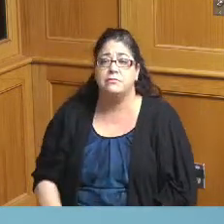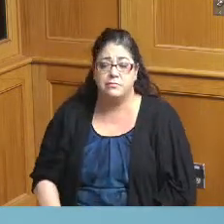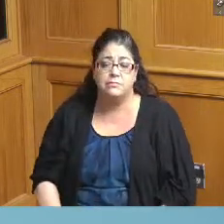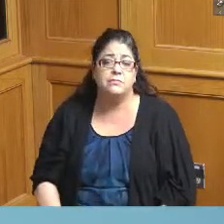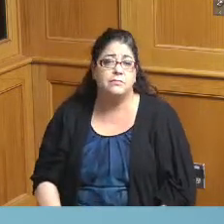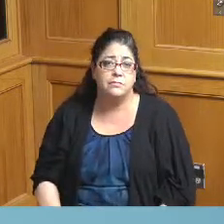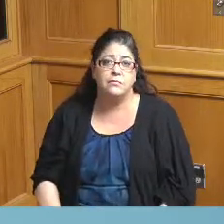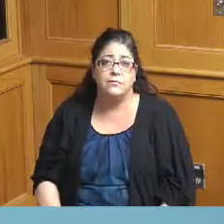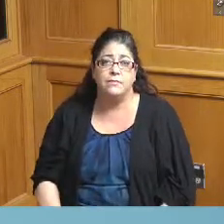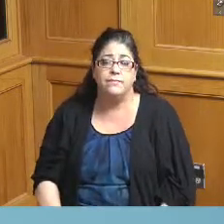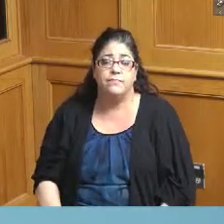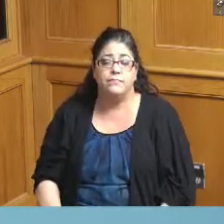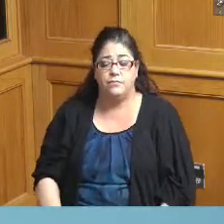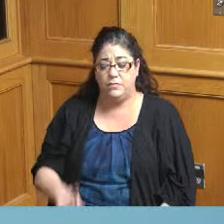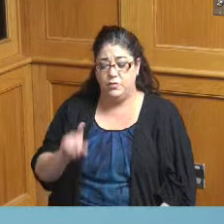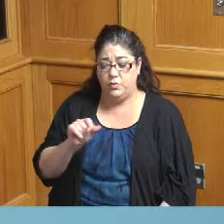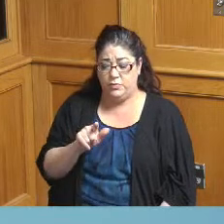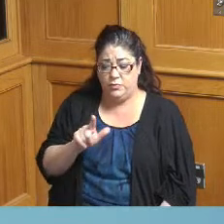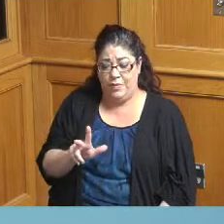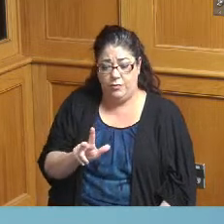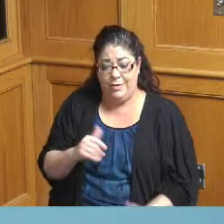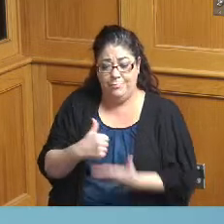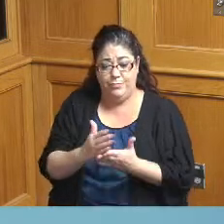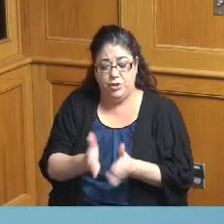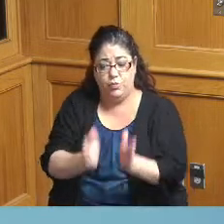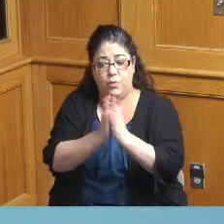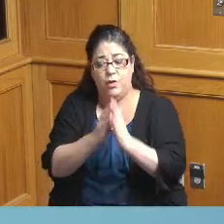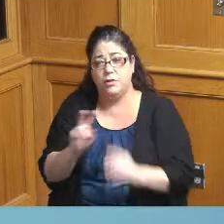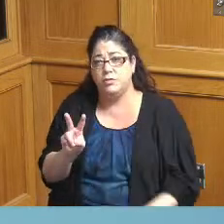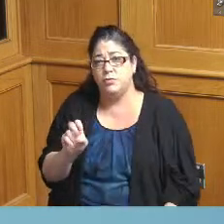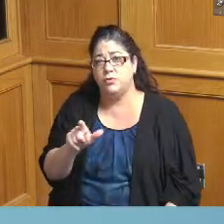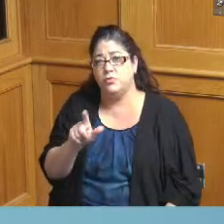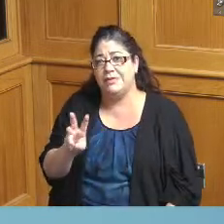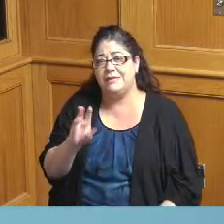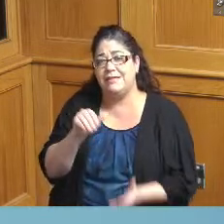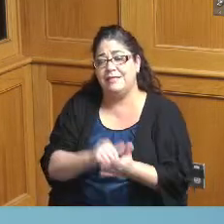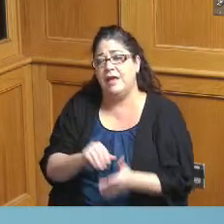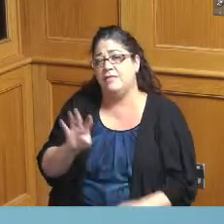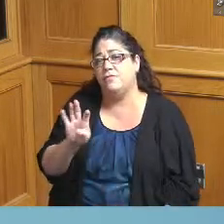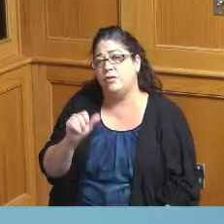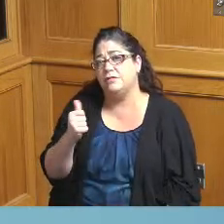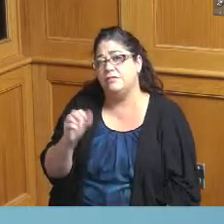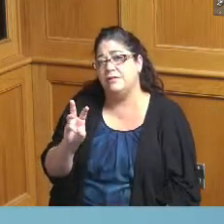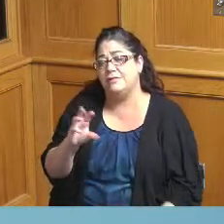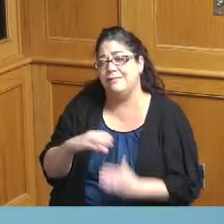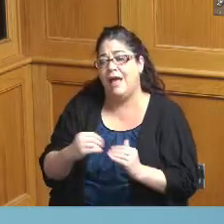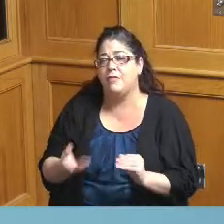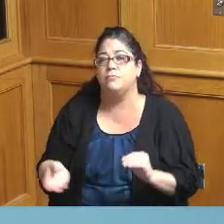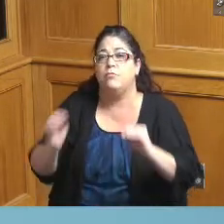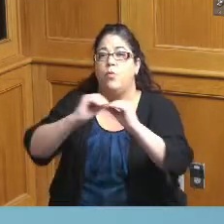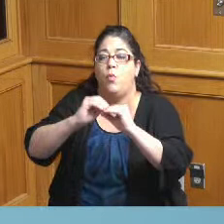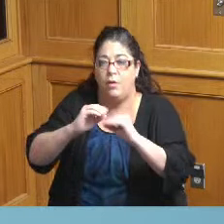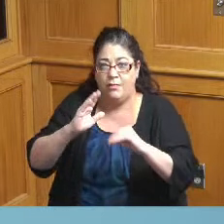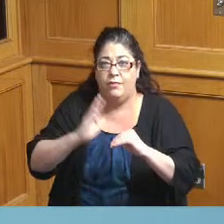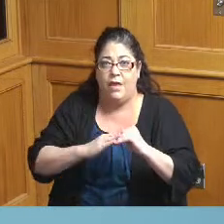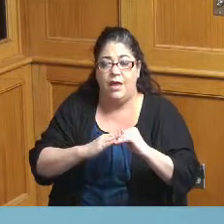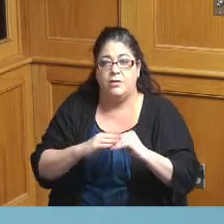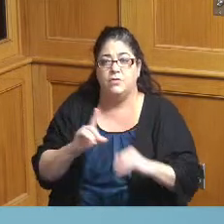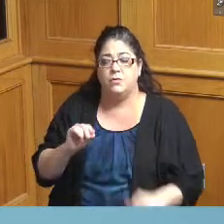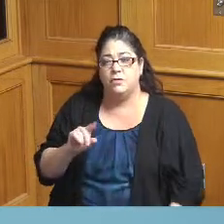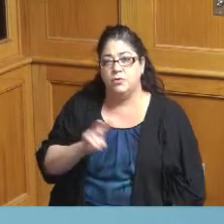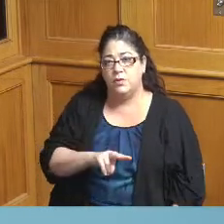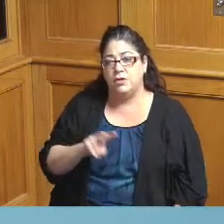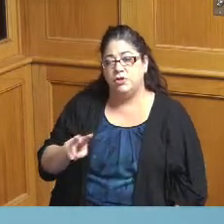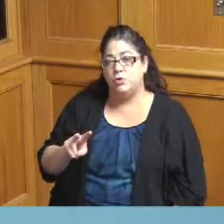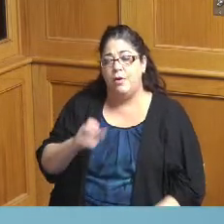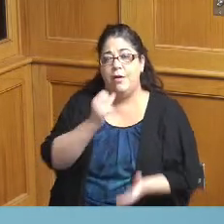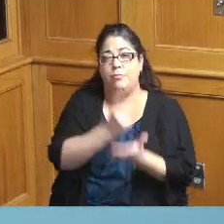the Court's 2023 budget request is 226 416 dollars more then the 2022 approved budget